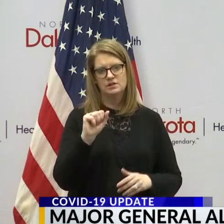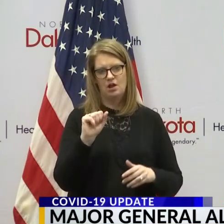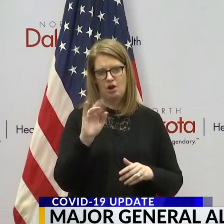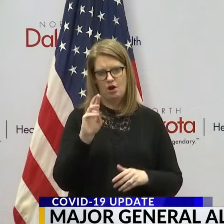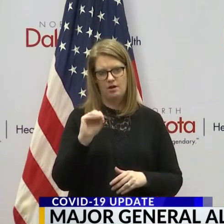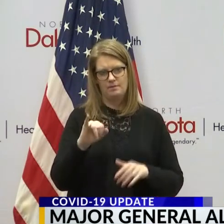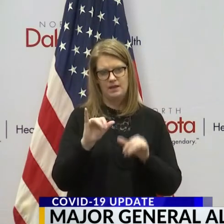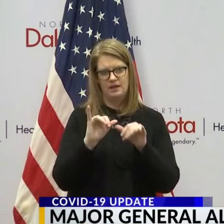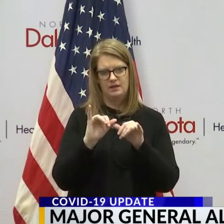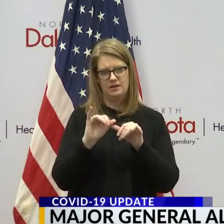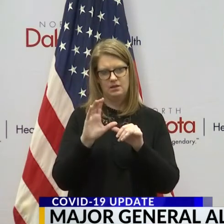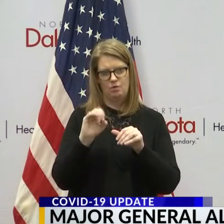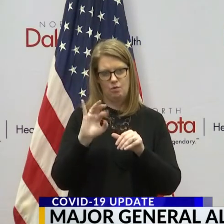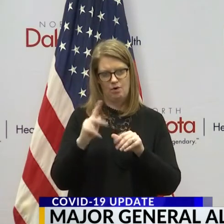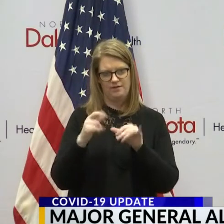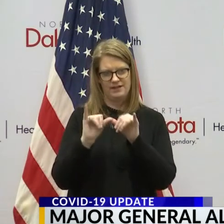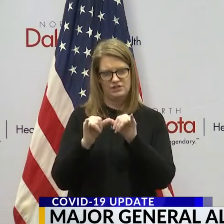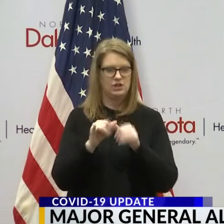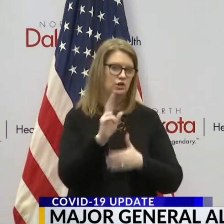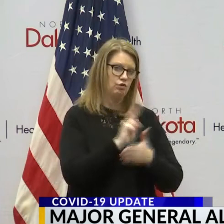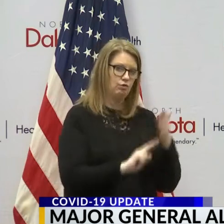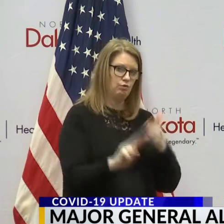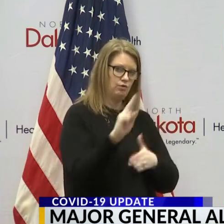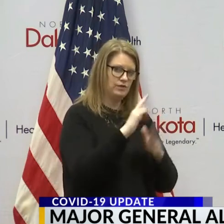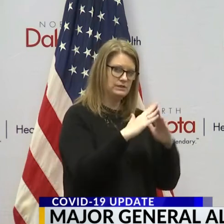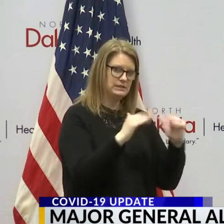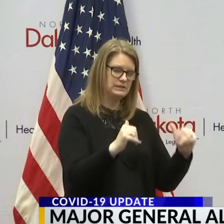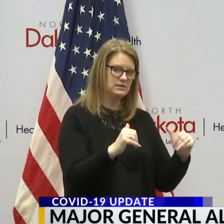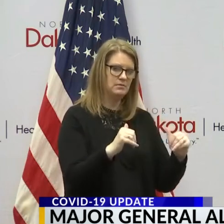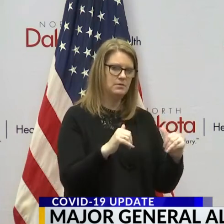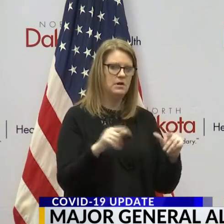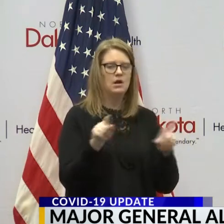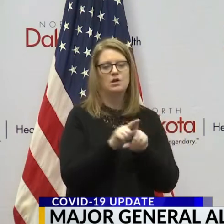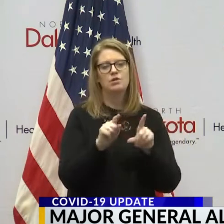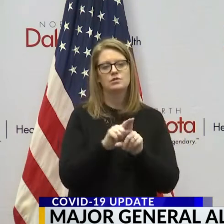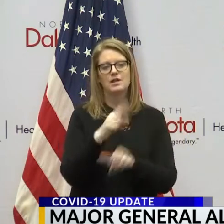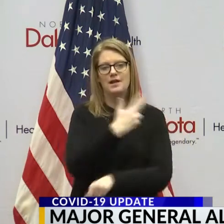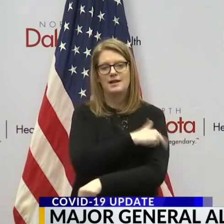WE HAVE BEEN ACTIVELY PLANNING ON OUR HOSPITAL CAPABILITIES EARLIER THIS WEEK. OUR PARTNERS ARE ON THIS THAT OR THE U.S. ARMY CORPS OF